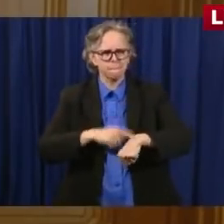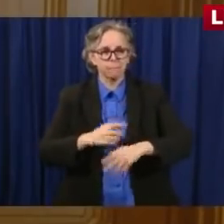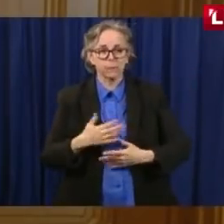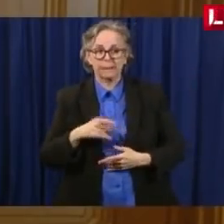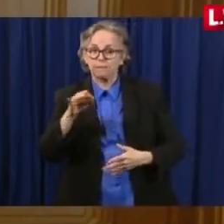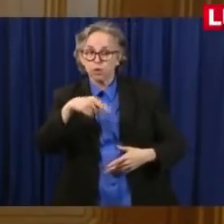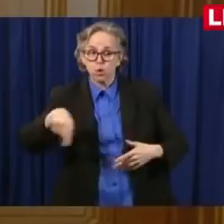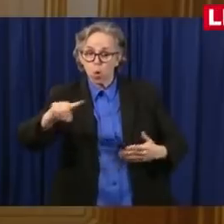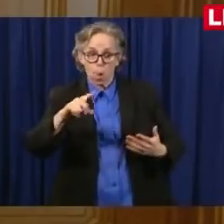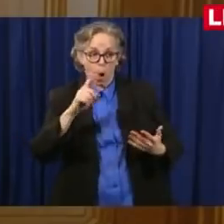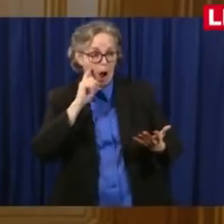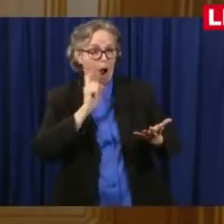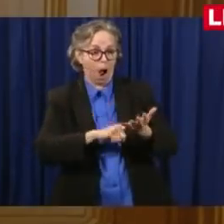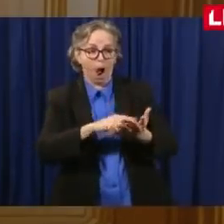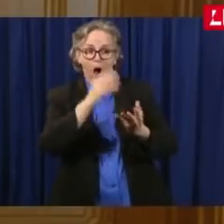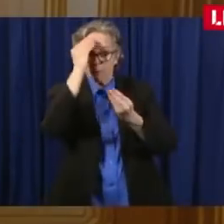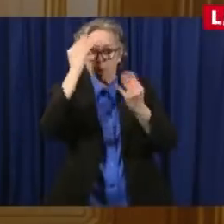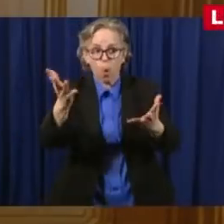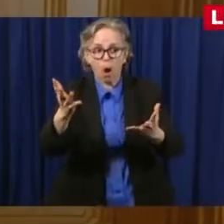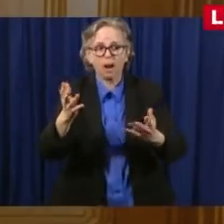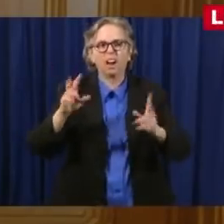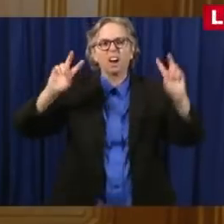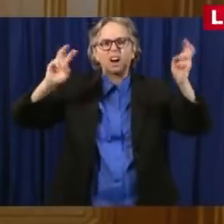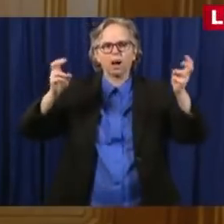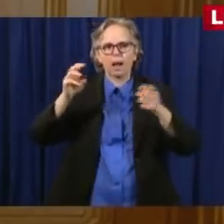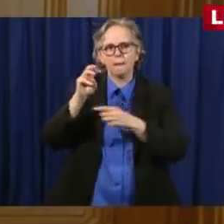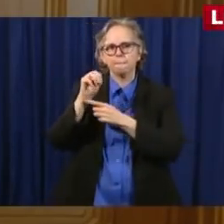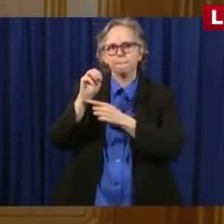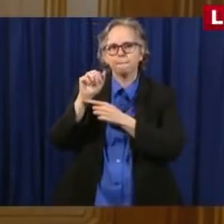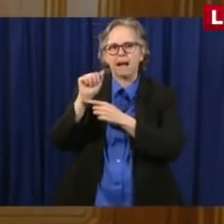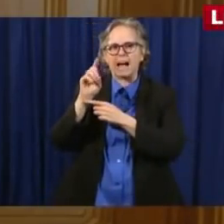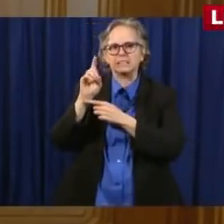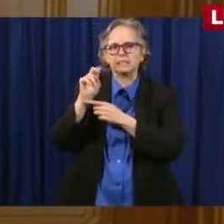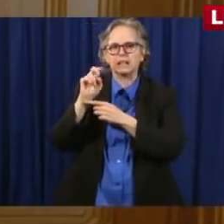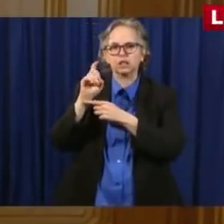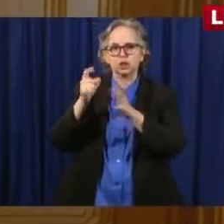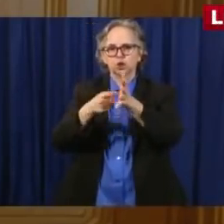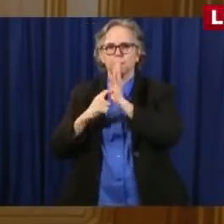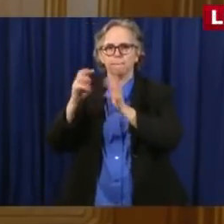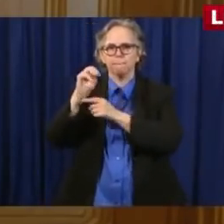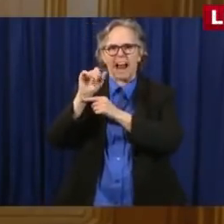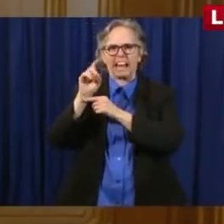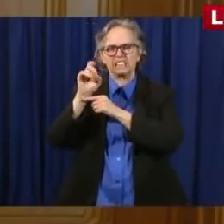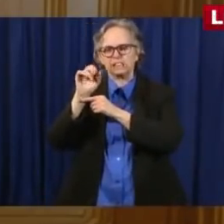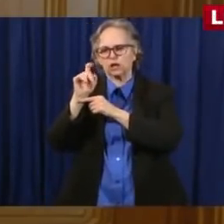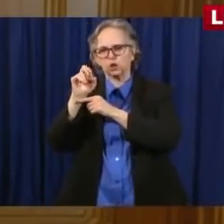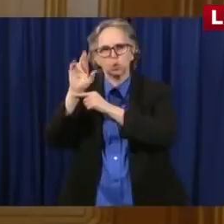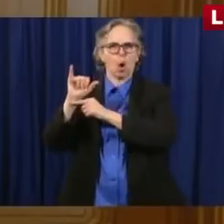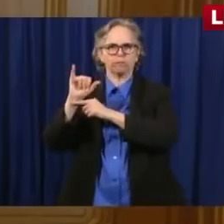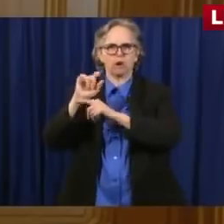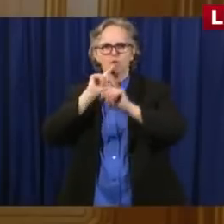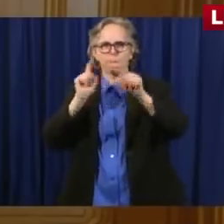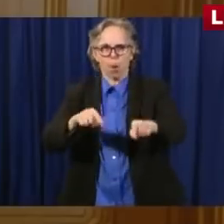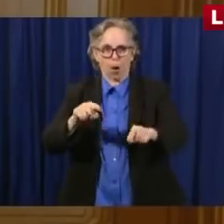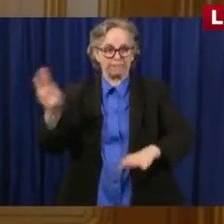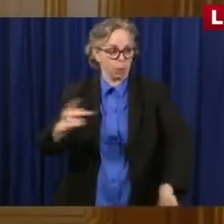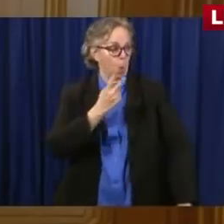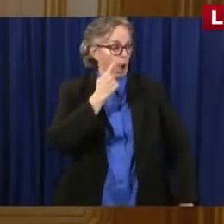MANY TIMES, THE PEOPLE WHO REPORT CHILD ABUSE ARE WHAT WE CALL MANDATORY REPORTERS.